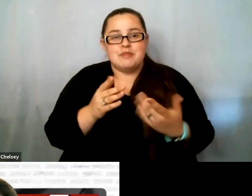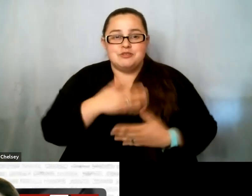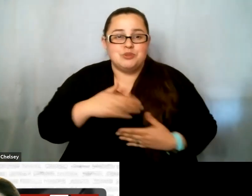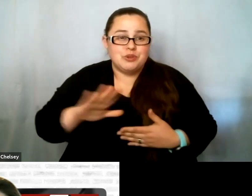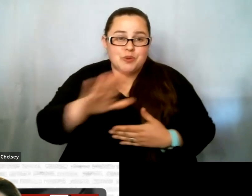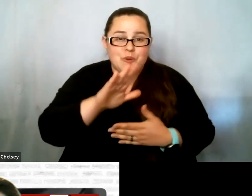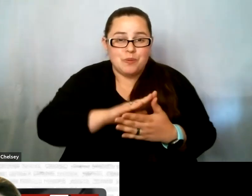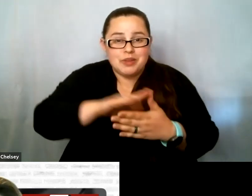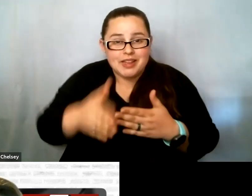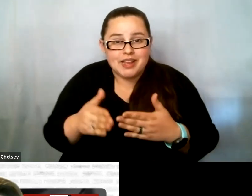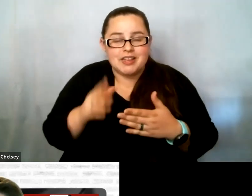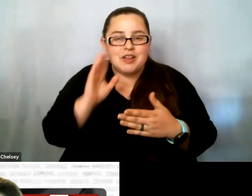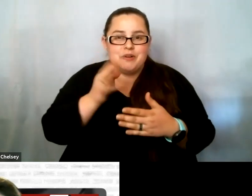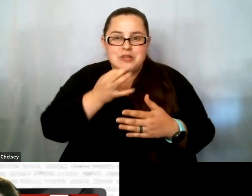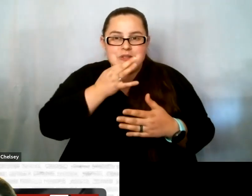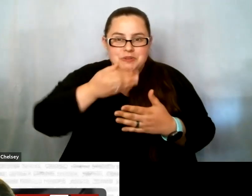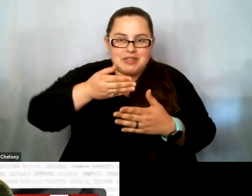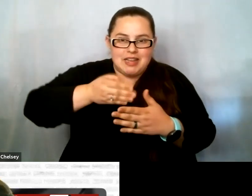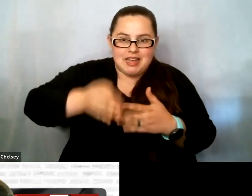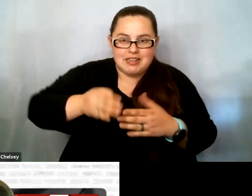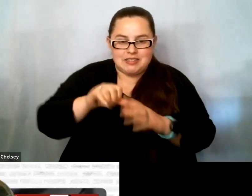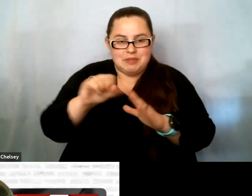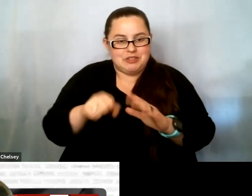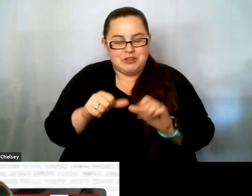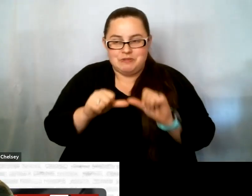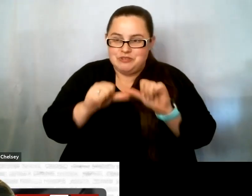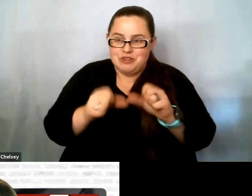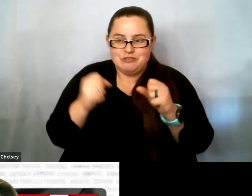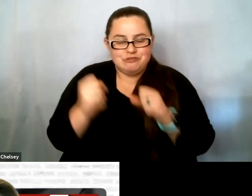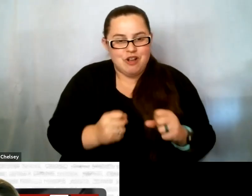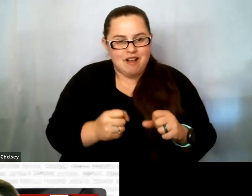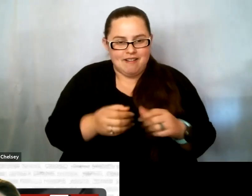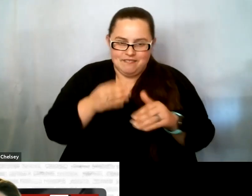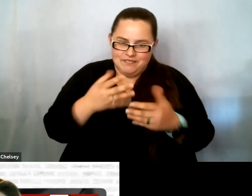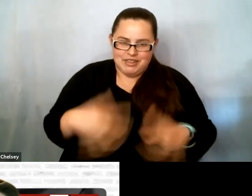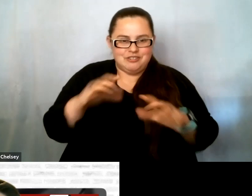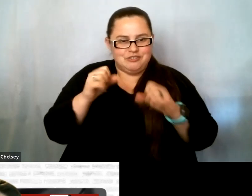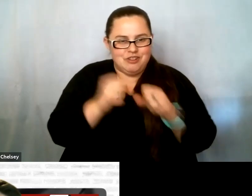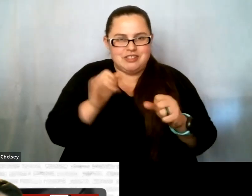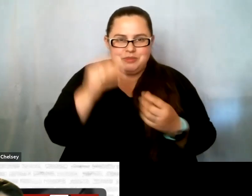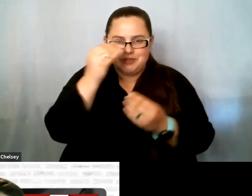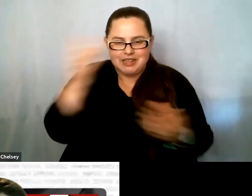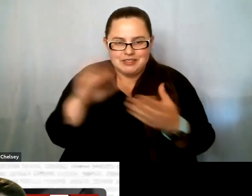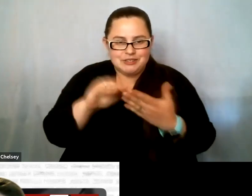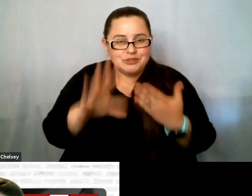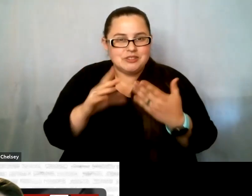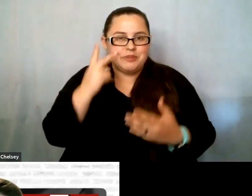getting close to the end of the semester, so Stay Strong. Let's finish this strong just like we tell our students and we will see you next time. Have a good day.